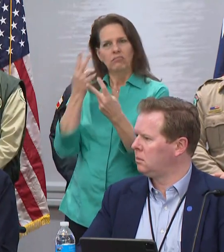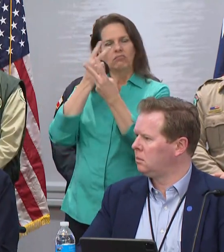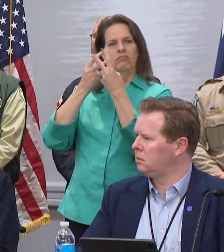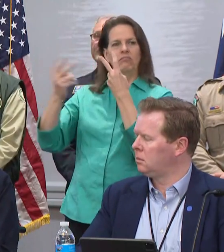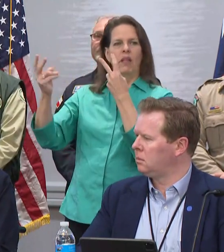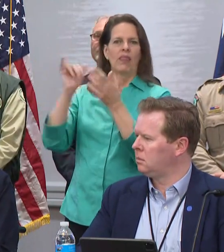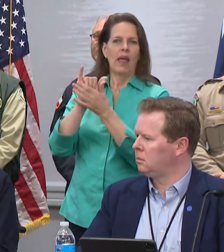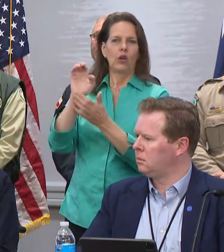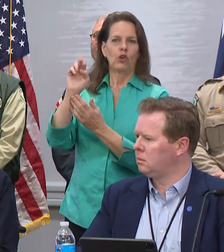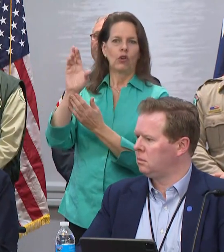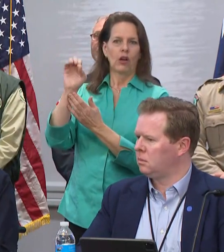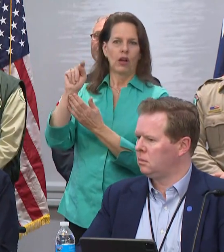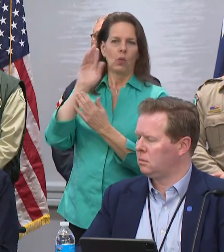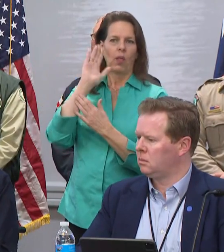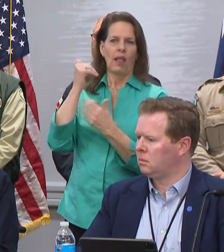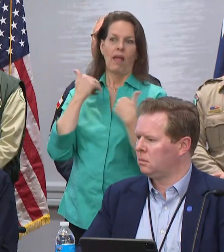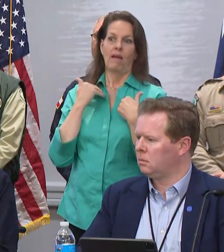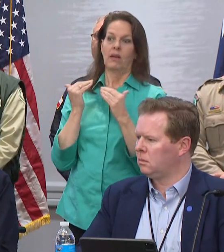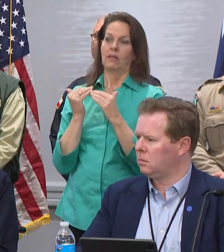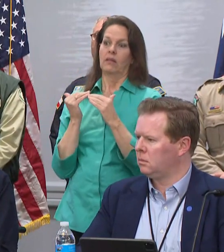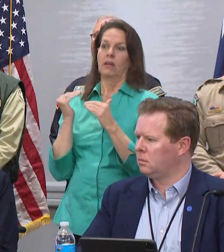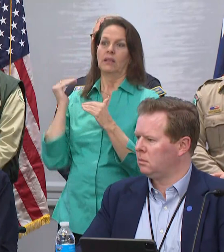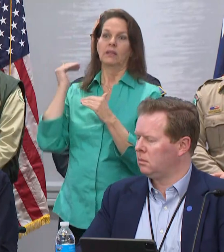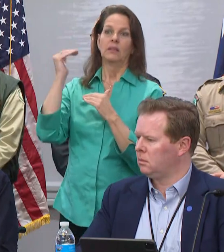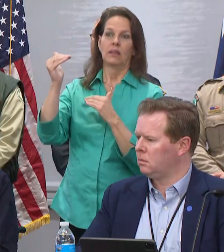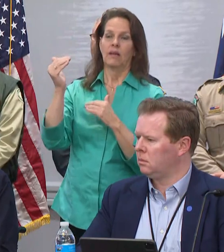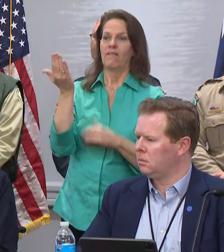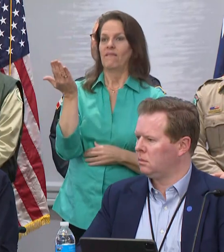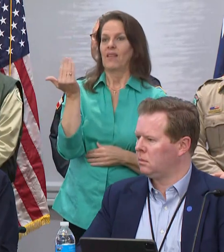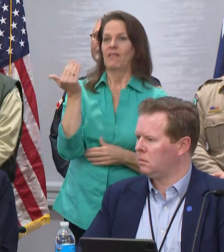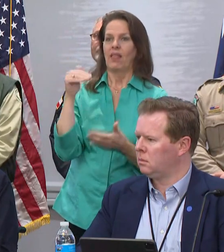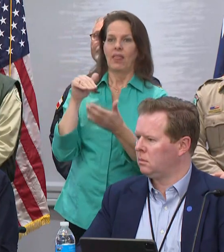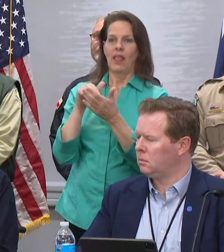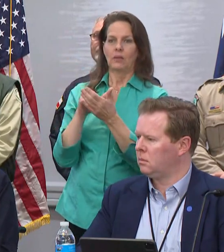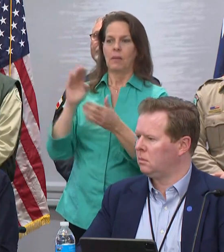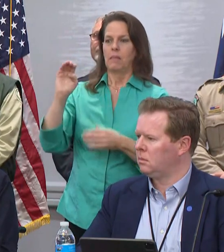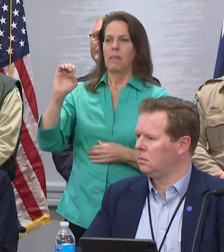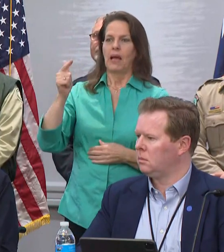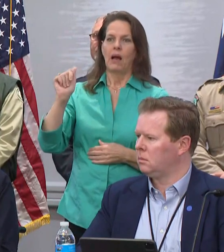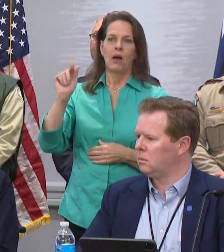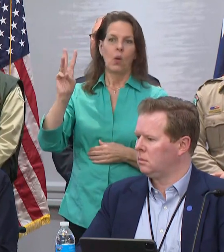the Turcot will have an excess of 15,000 megawatts of power available